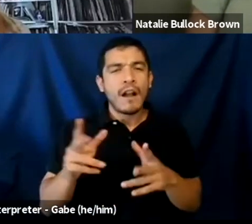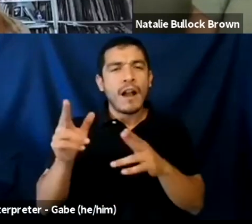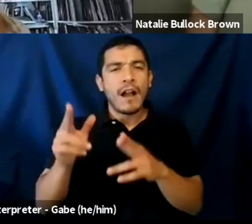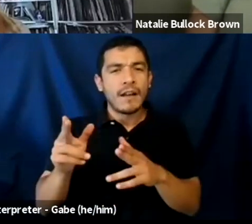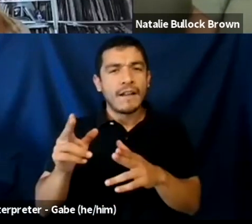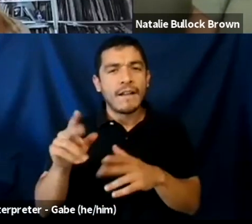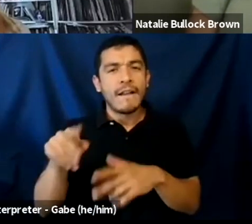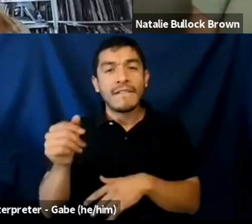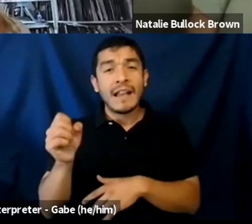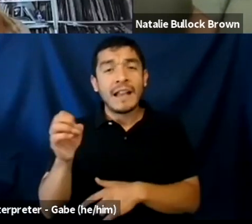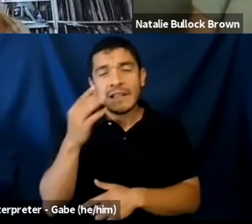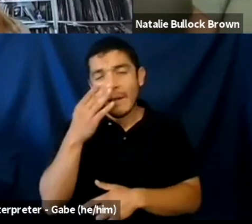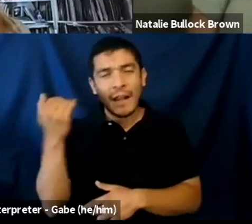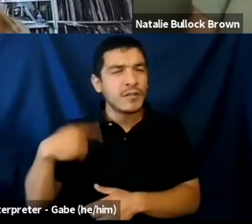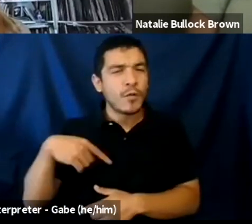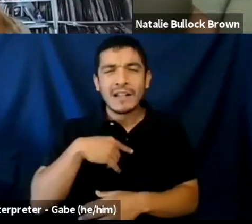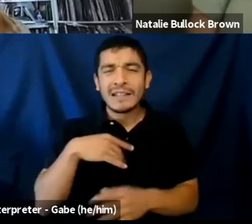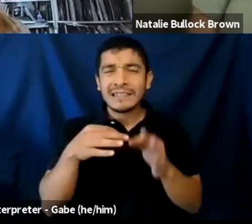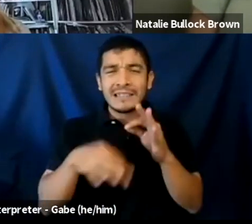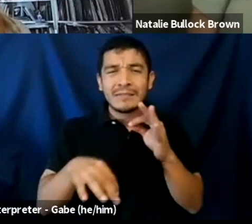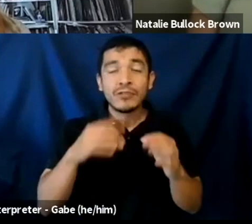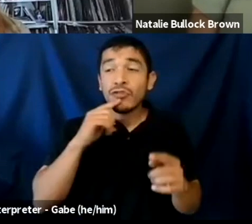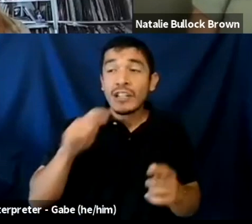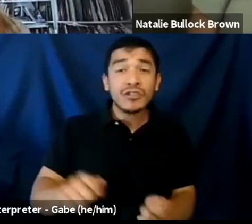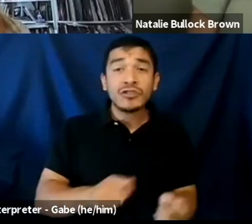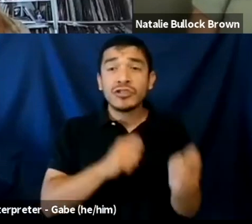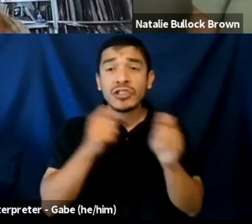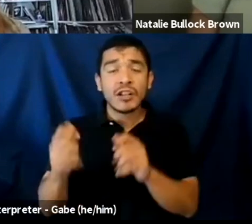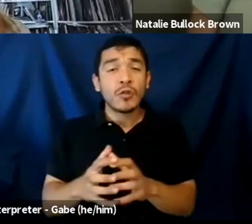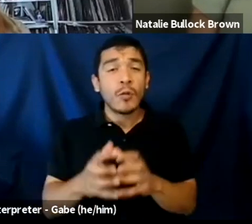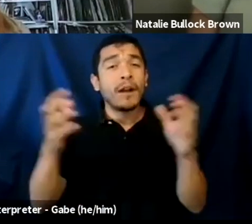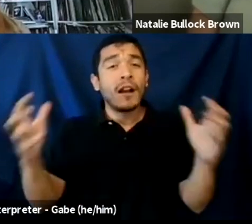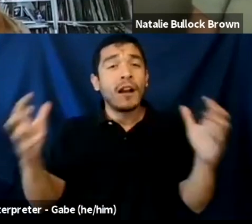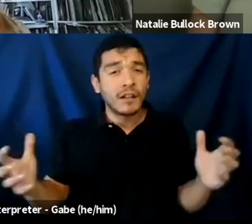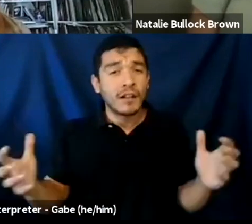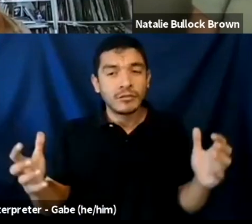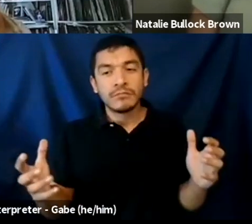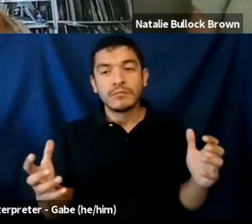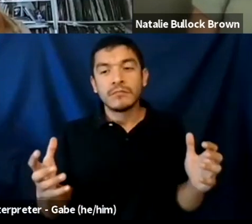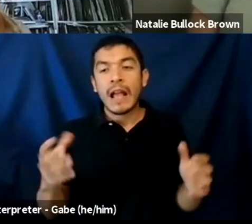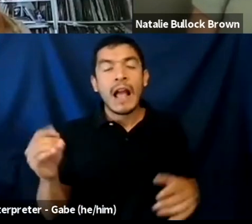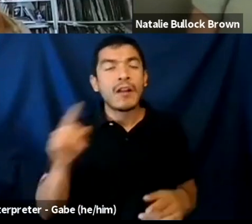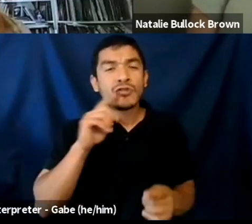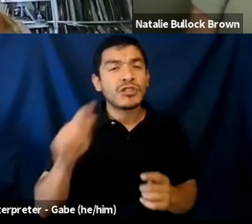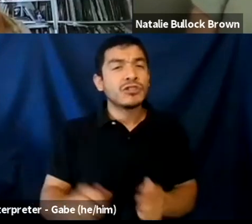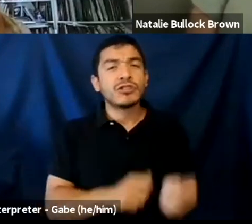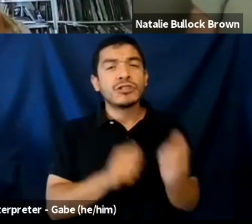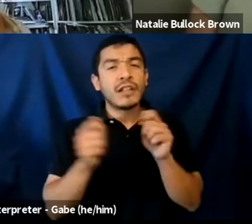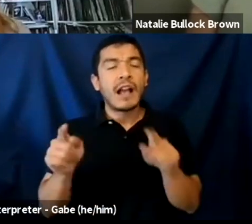simply because it's changing so much. And it's changing as the film is evolving